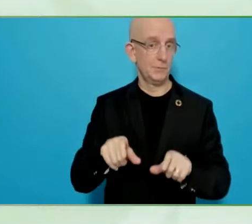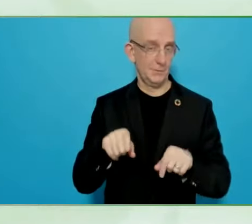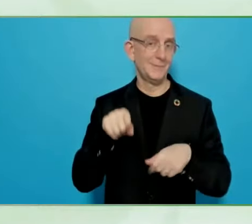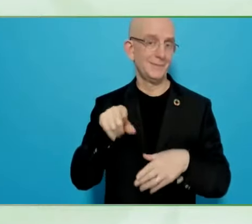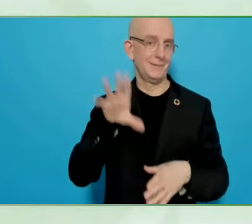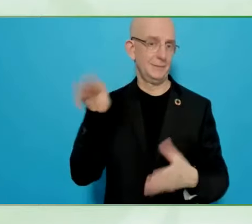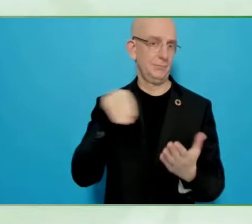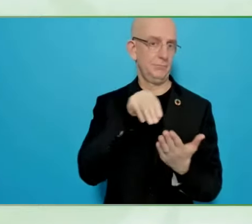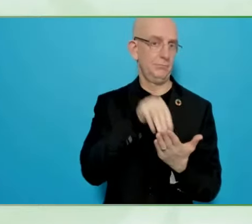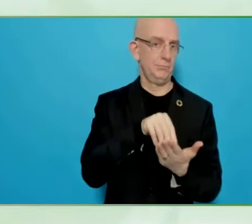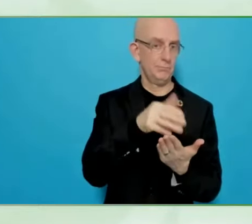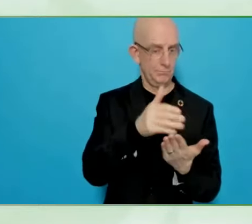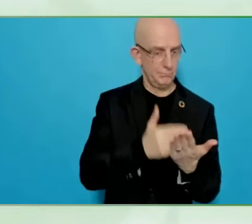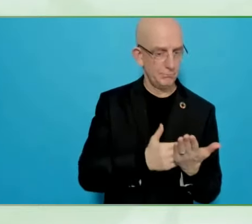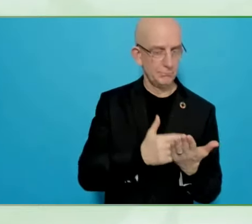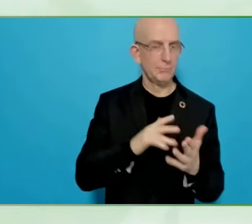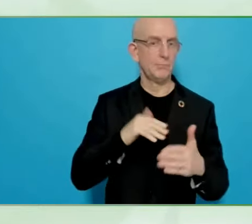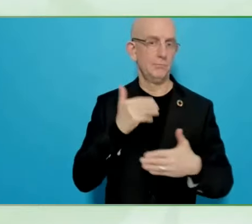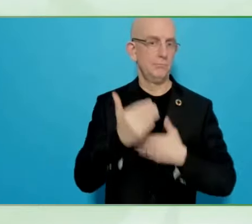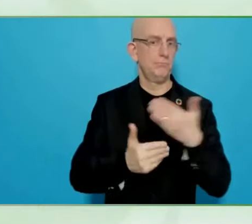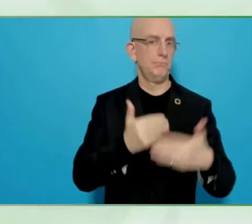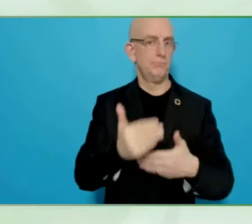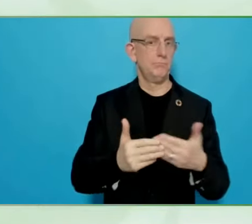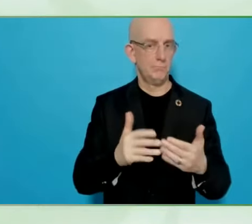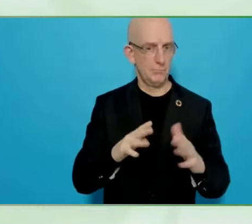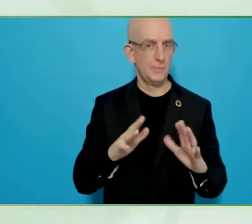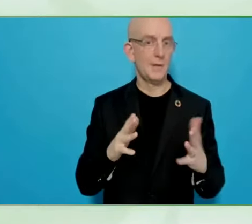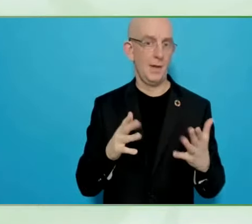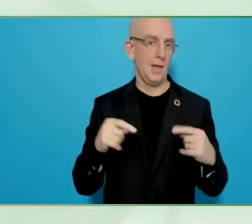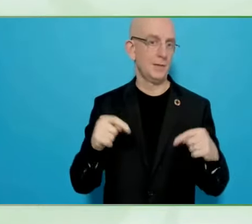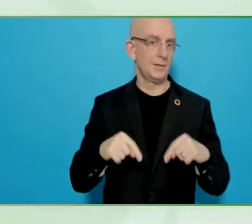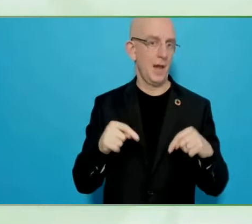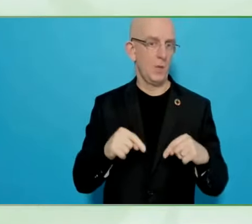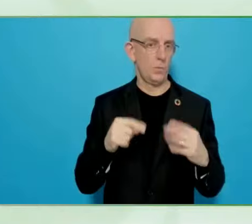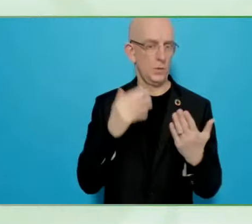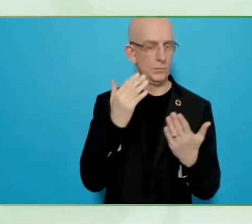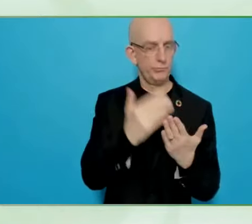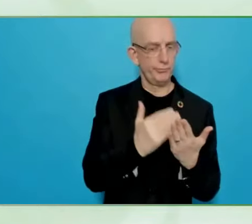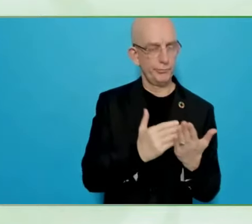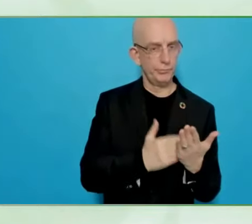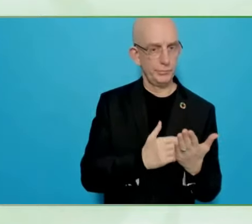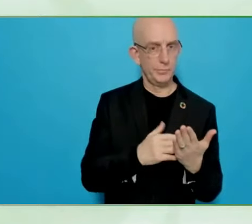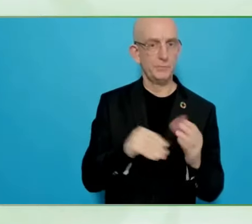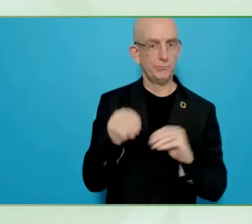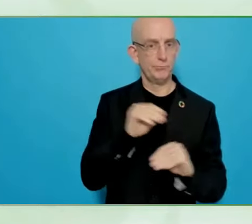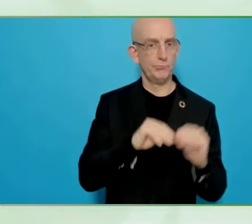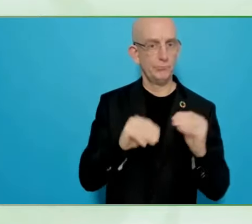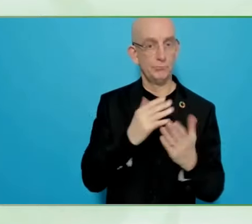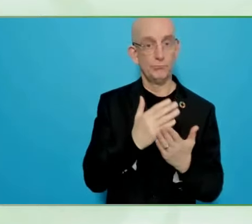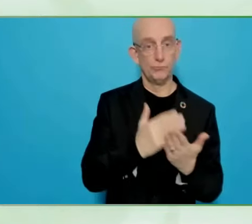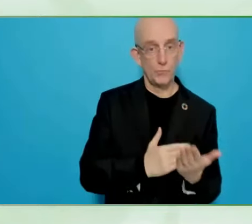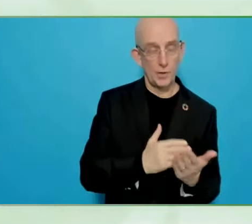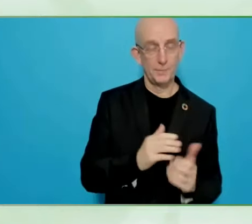I would not dare to commit to a particular event but why not?